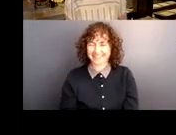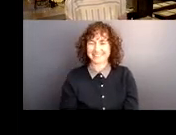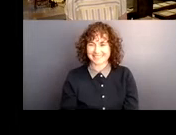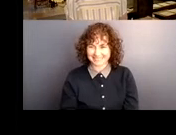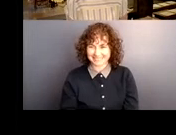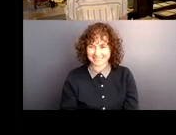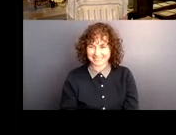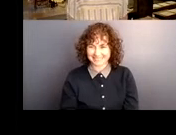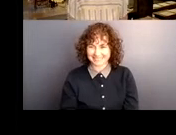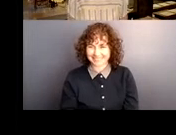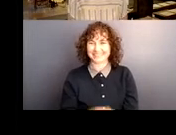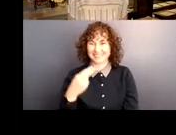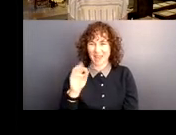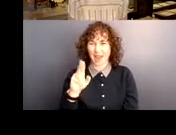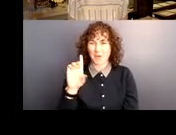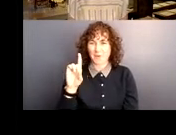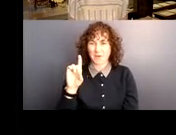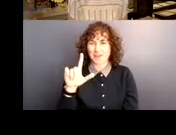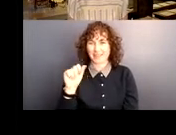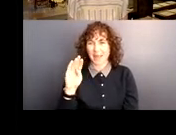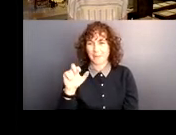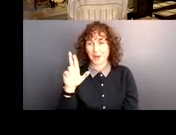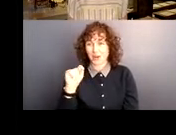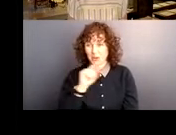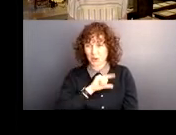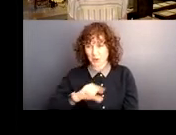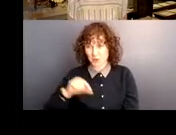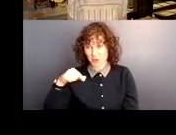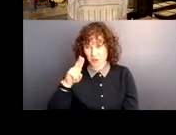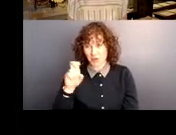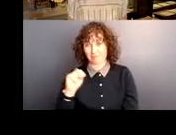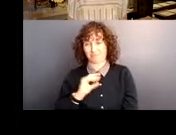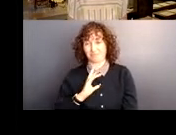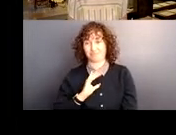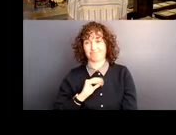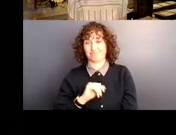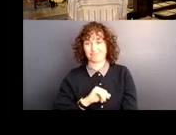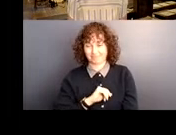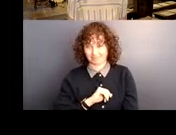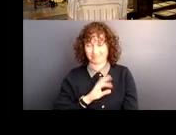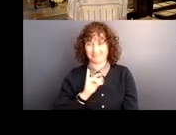Howard lebeck "Queen Ad Libing" Wow. That is a monumental show.